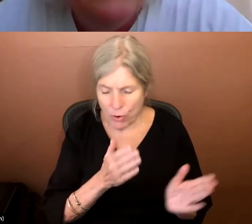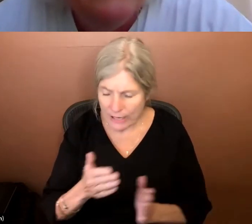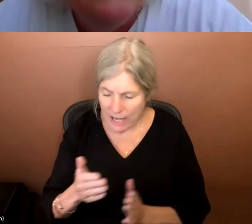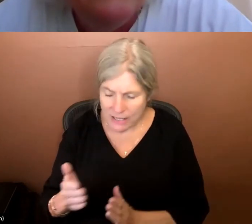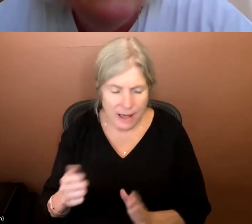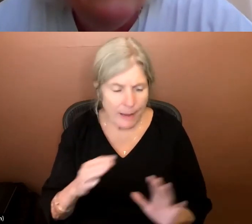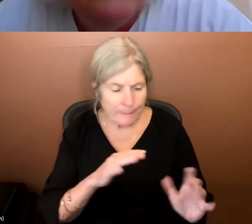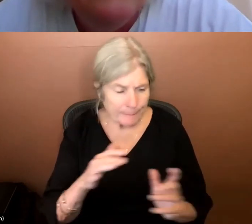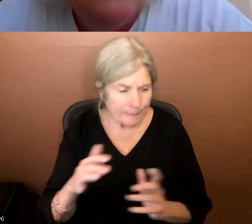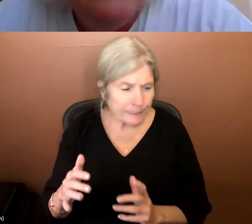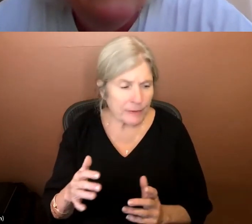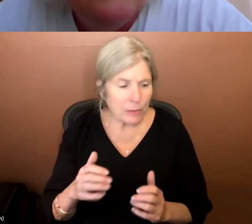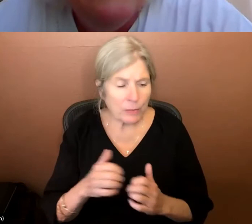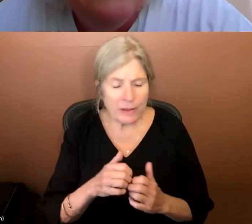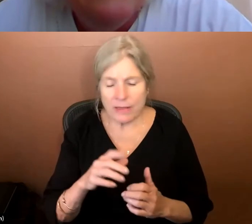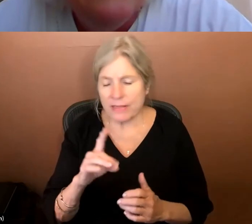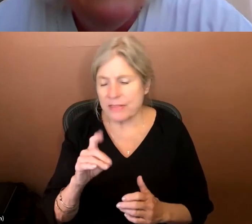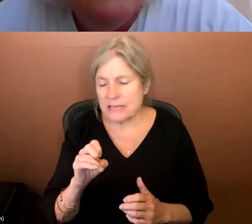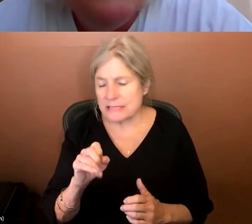the density? You can organize in terms